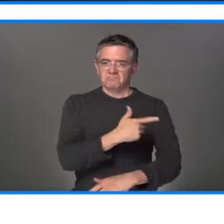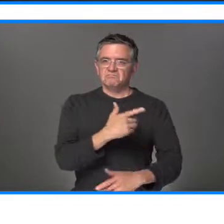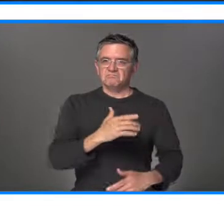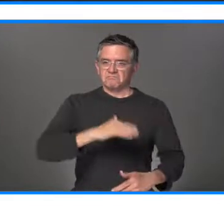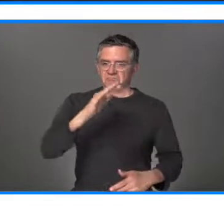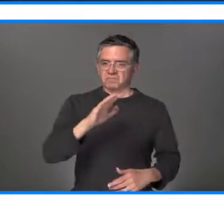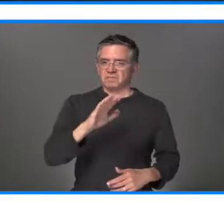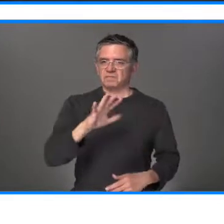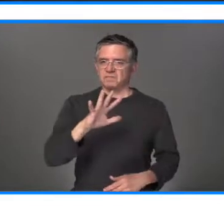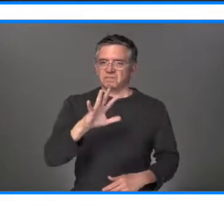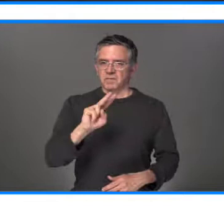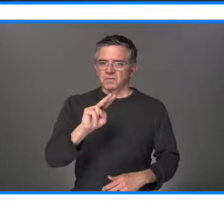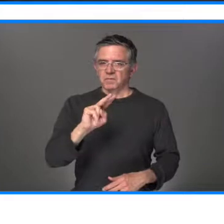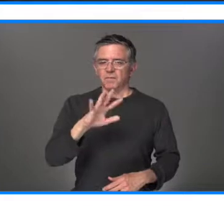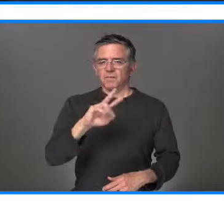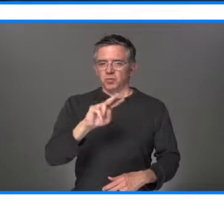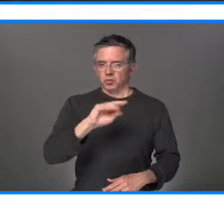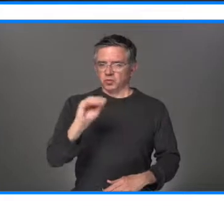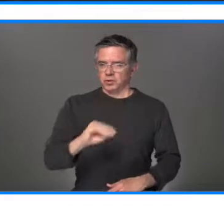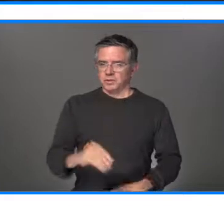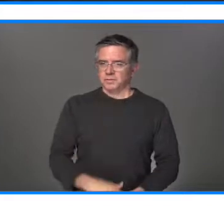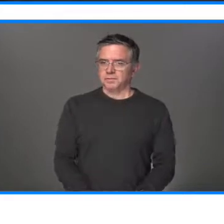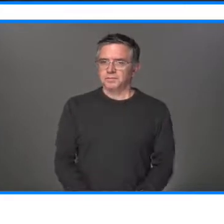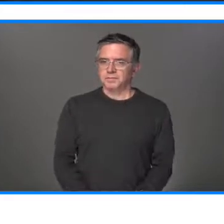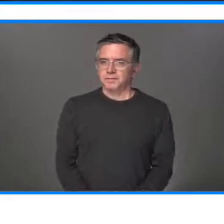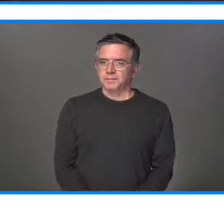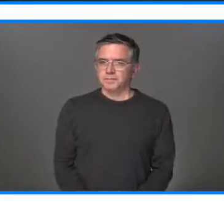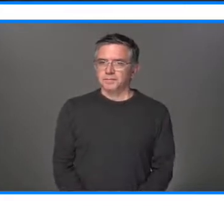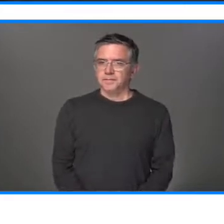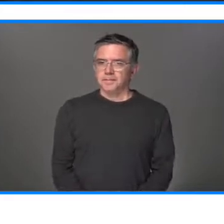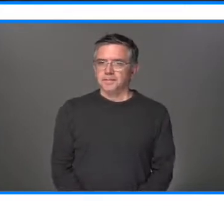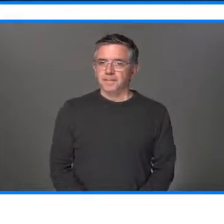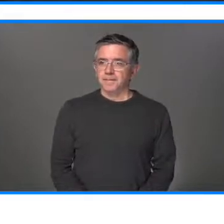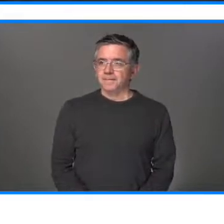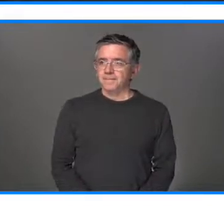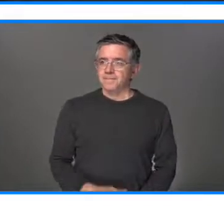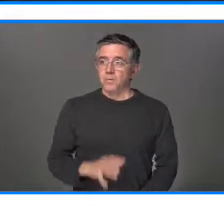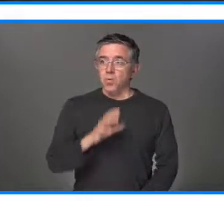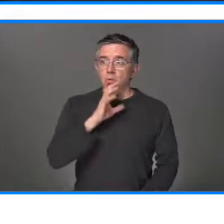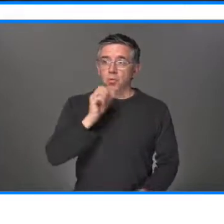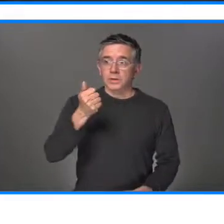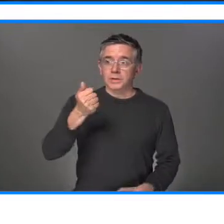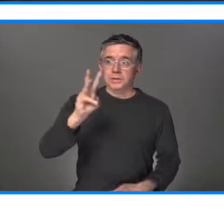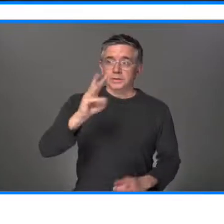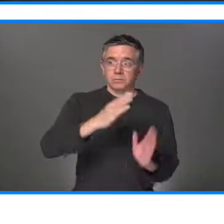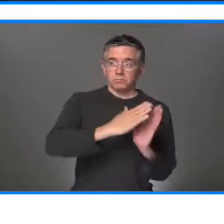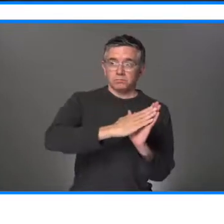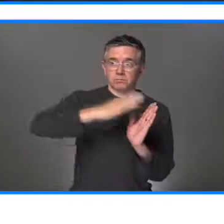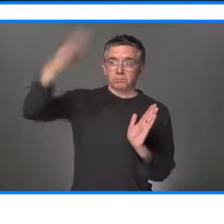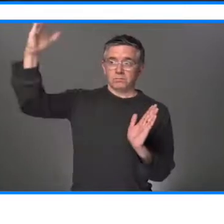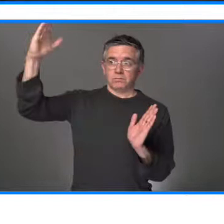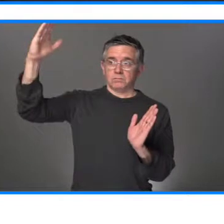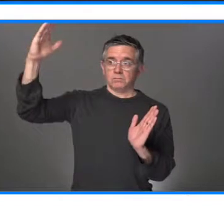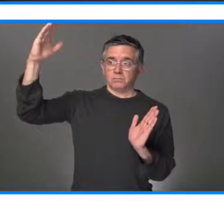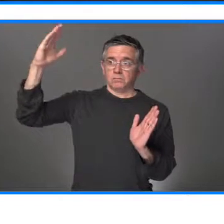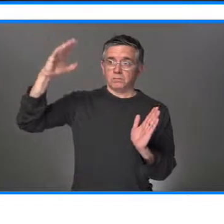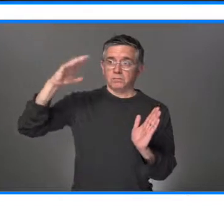If we look at just the people 16 and older who are eligible for vaccinations right now, we've surpassed that 50% mark,